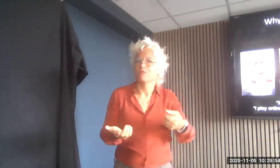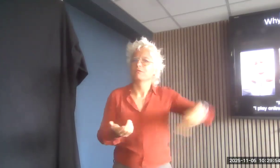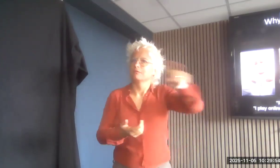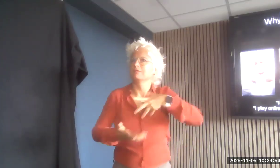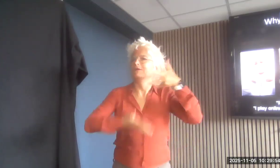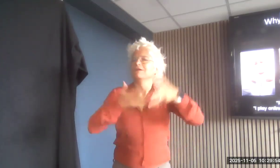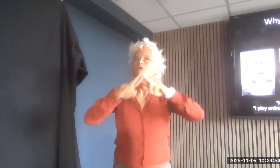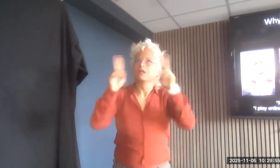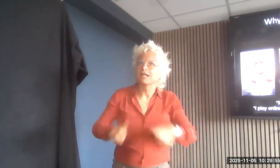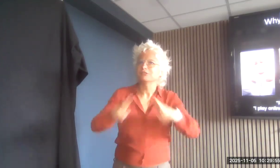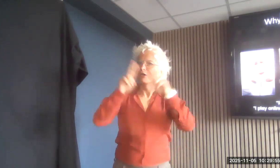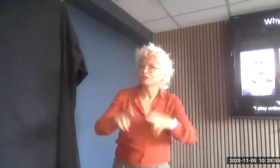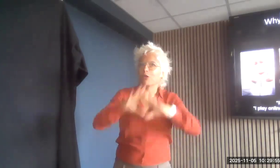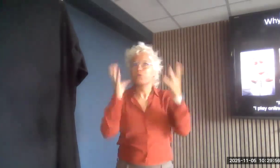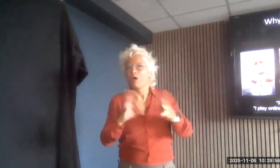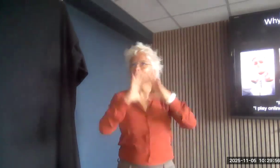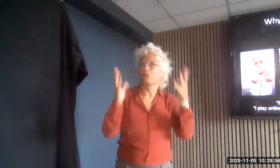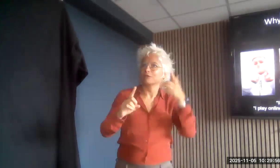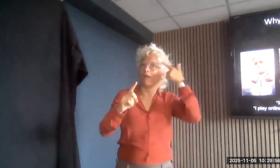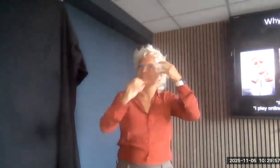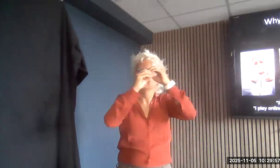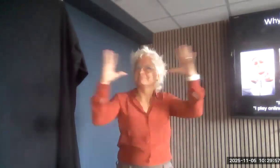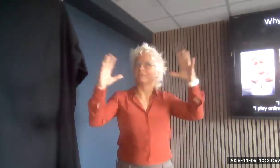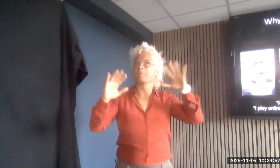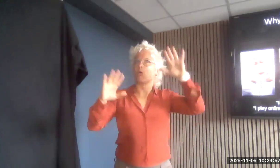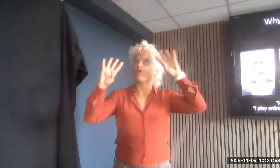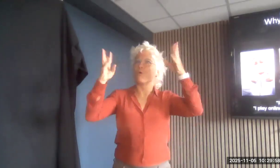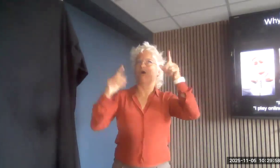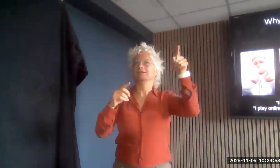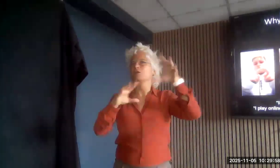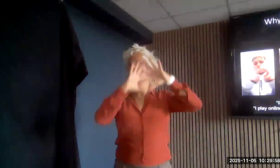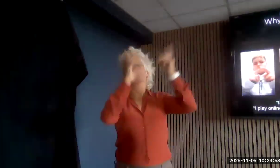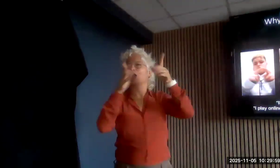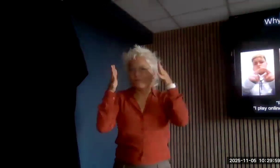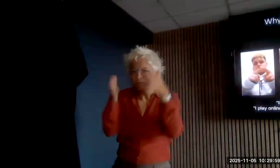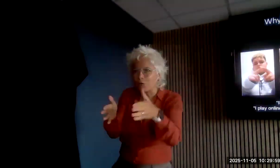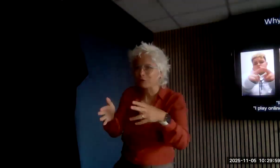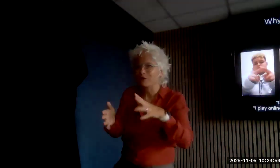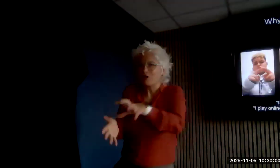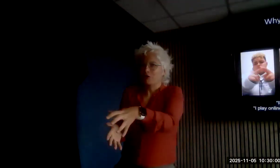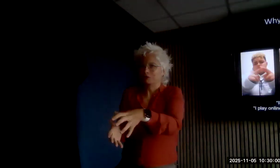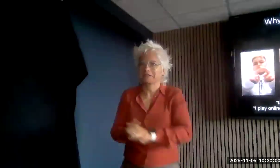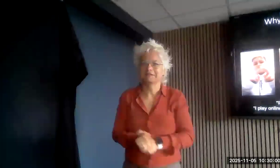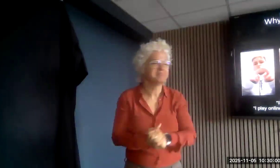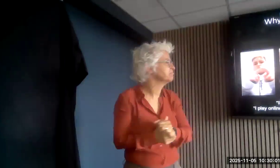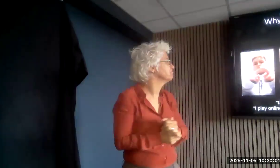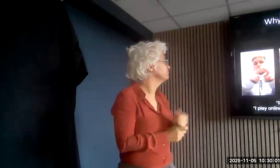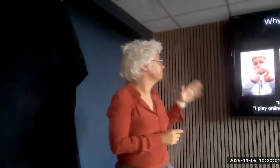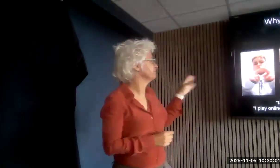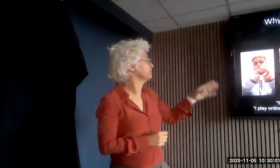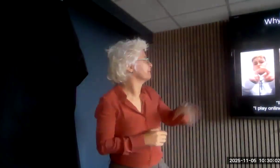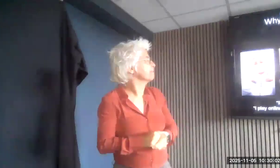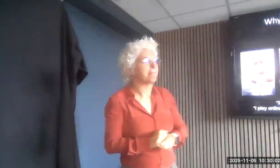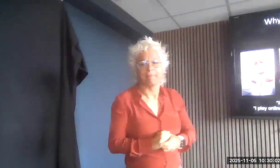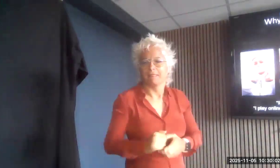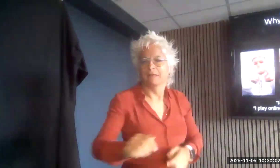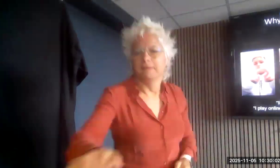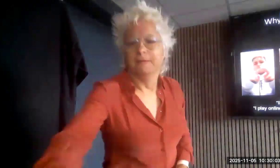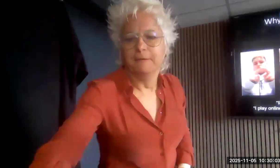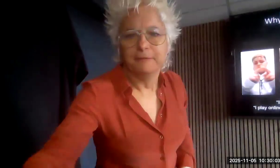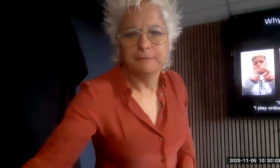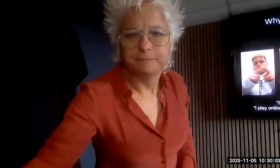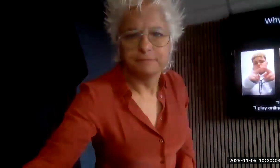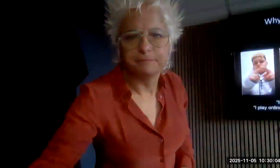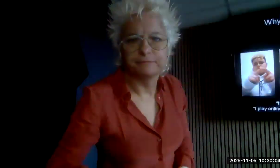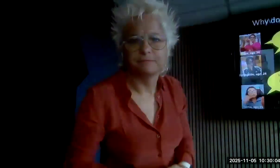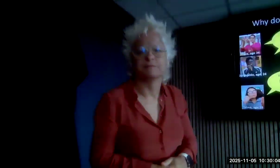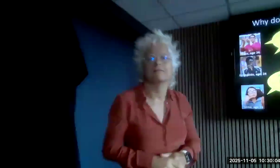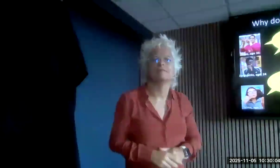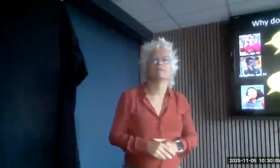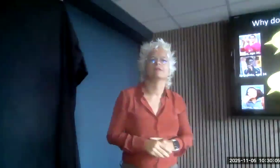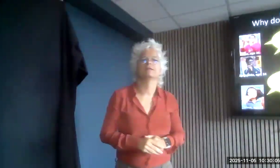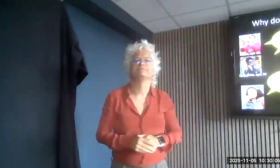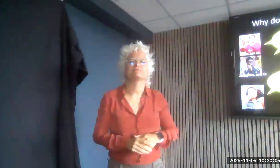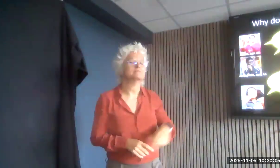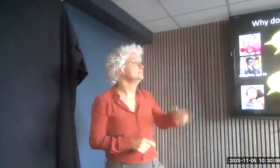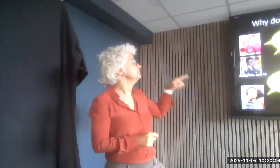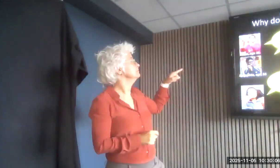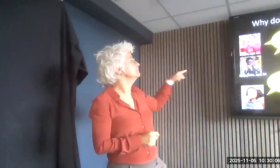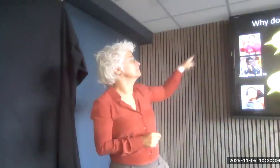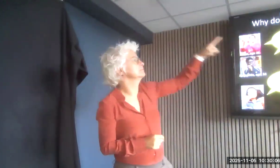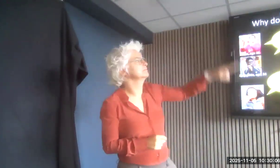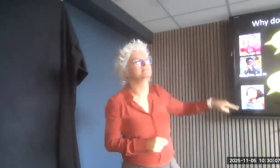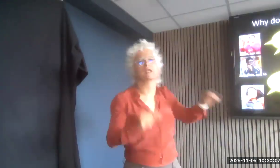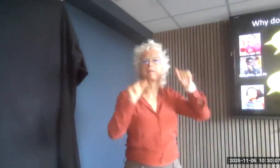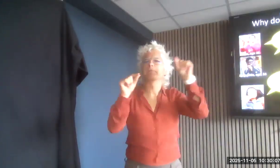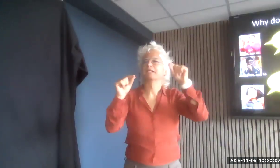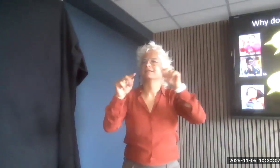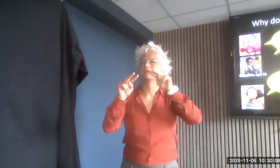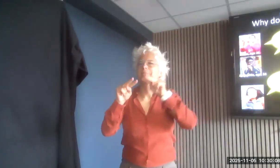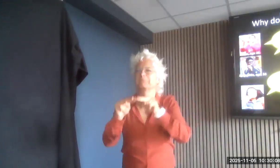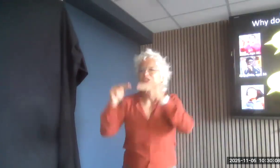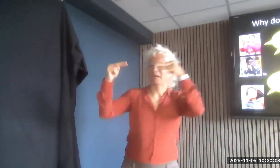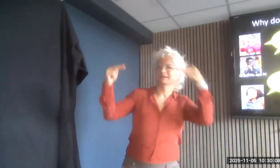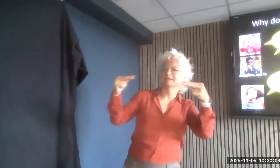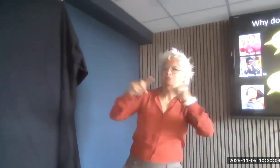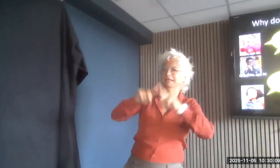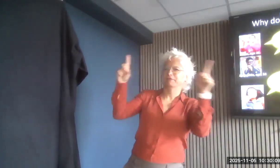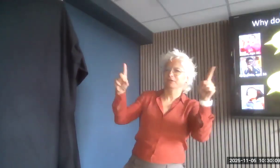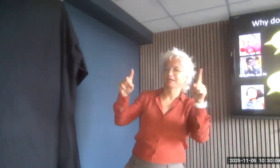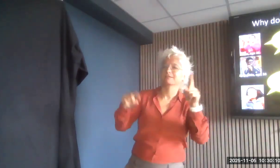to be able to communicate so broadly with just using Portuguese Sign Language. So there's this real global ideology around the use of International Sign in these spaces.